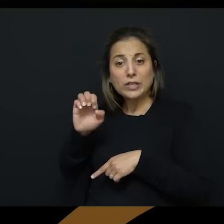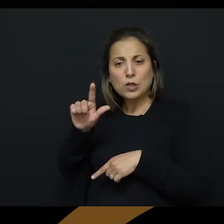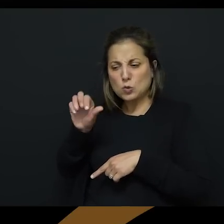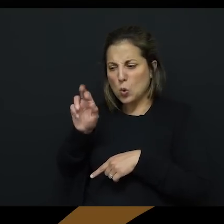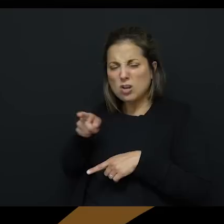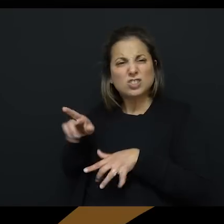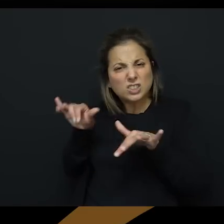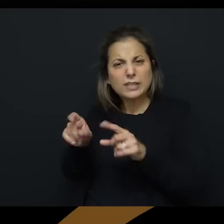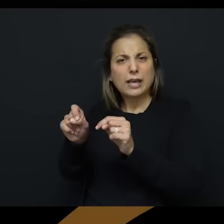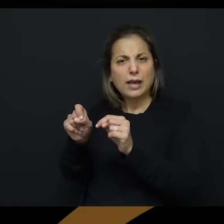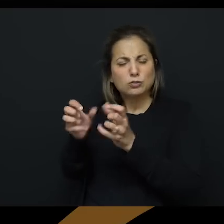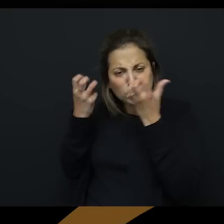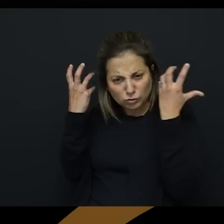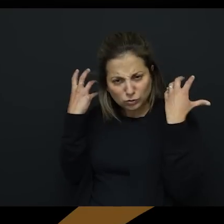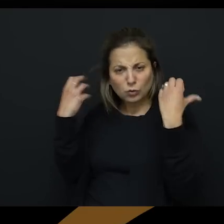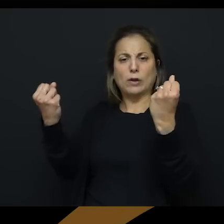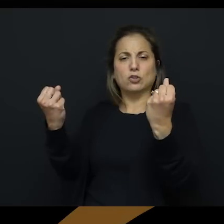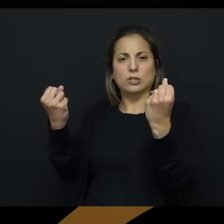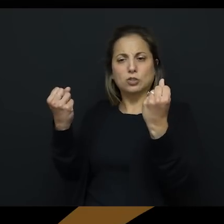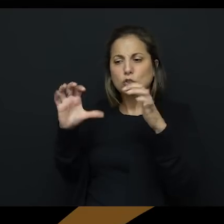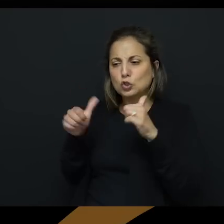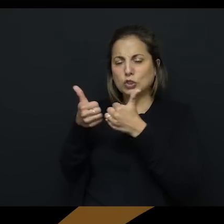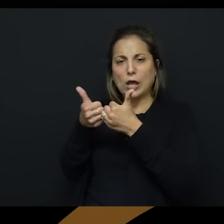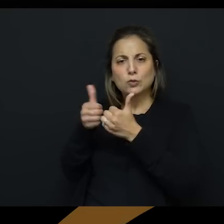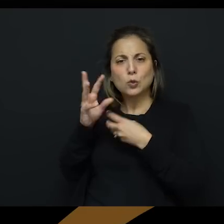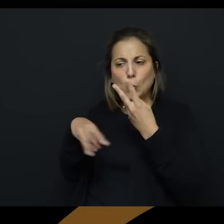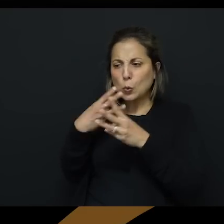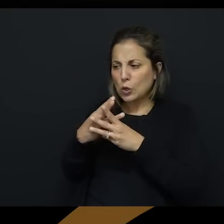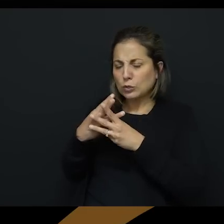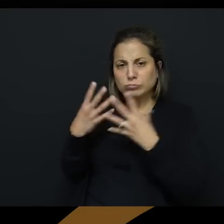See her saving her own life, but also challenging the world